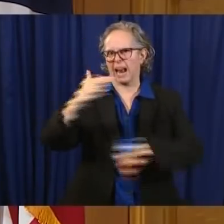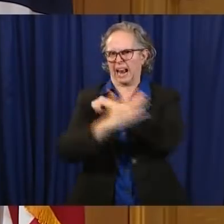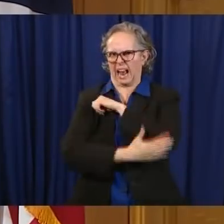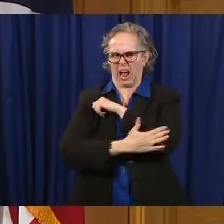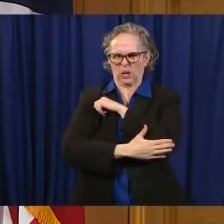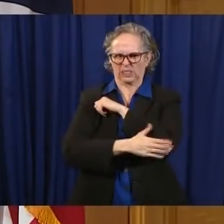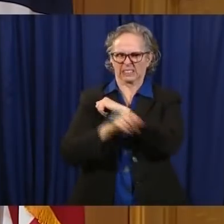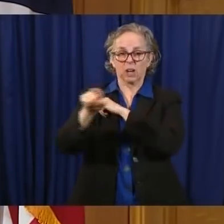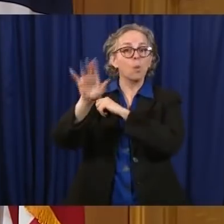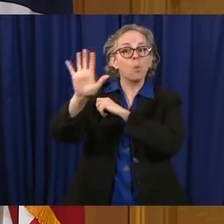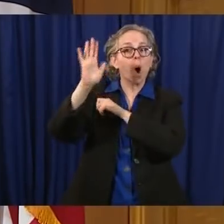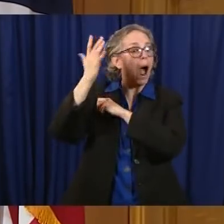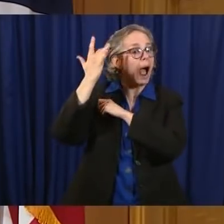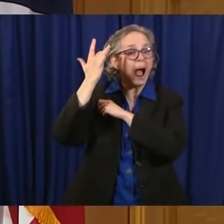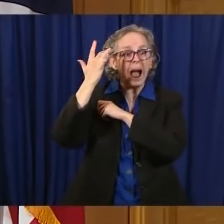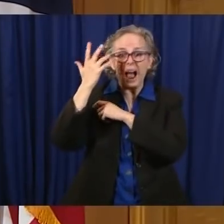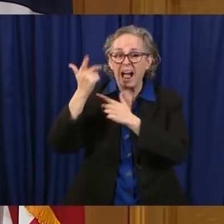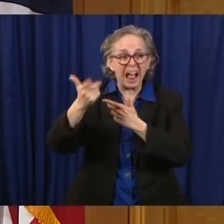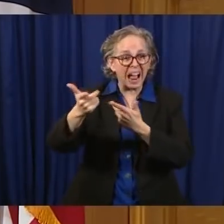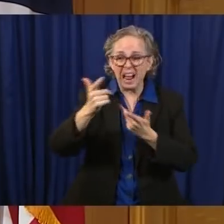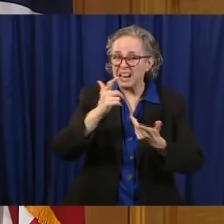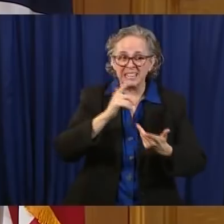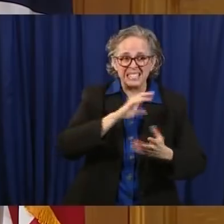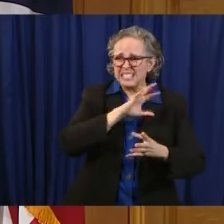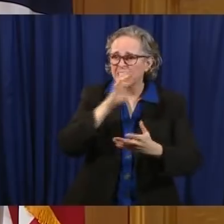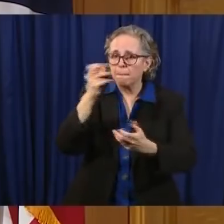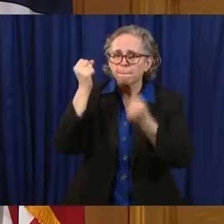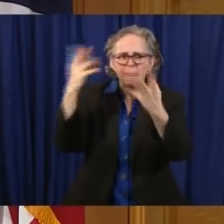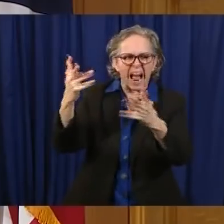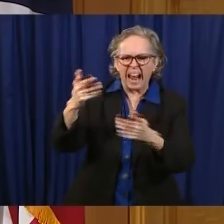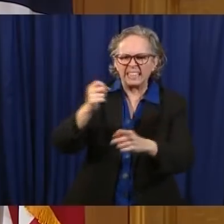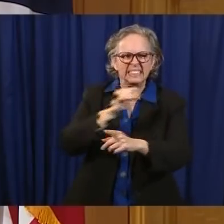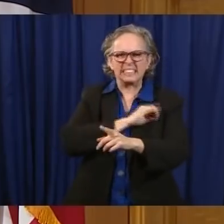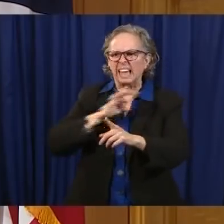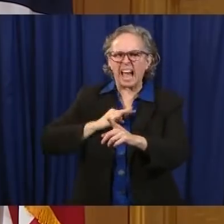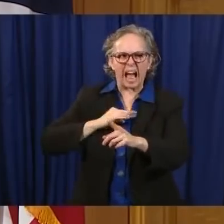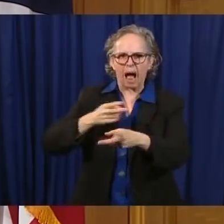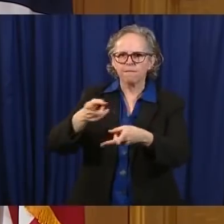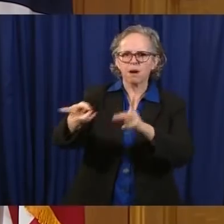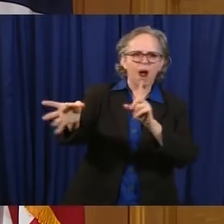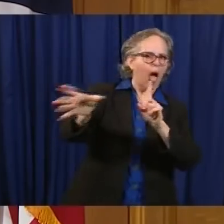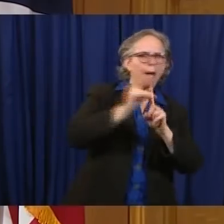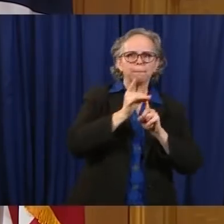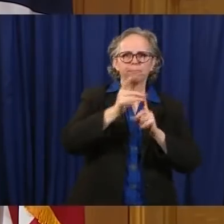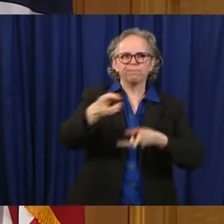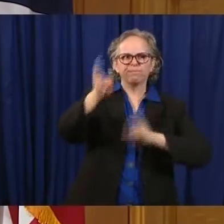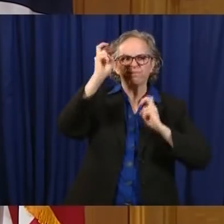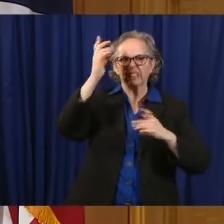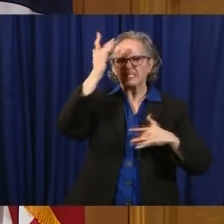OHIO NATIONAL GUARD, THAT THE CORRECTIONAL INSTITUTION, THAT INSTITUTION HAS MORE THAN A DOZEN MEMBERS OF THE MEDICAL